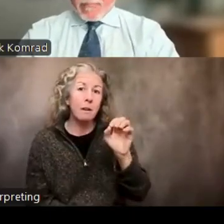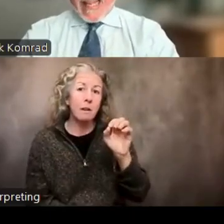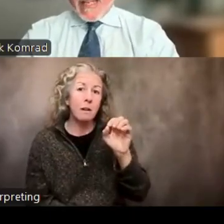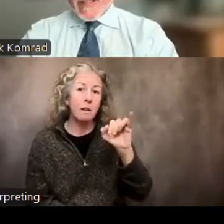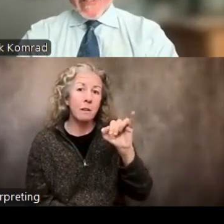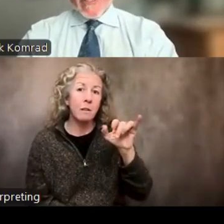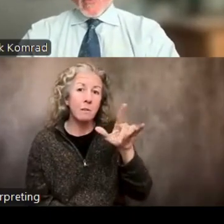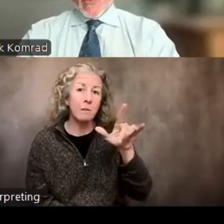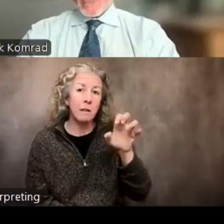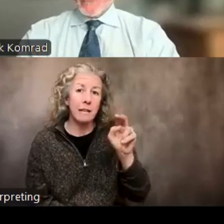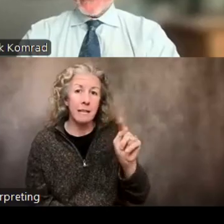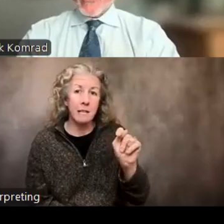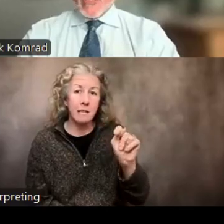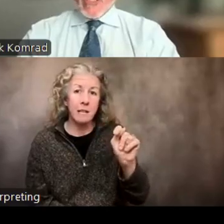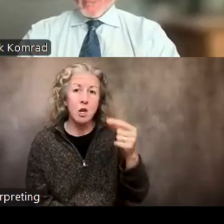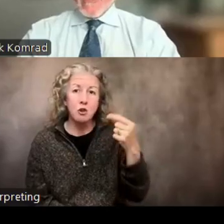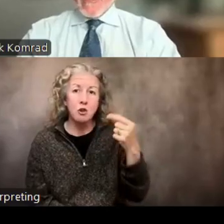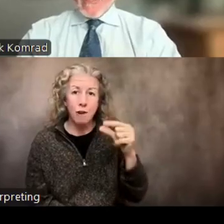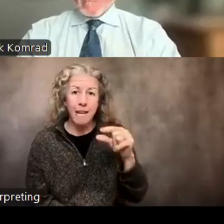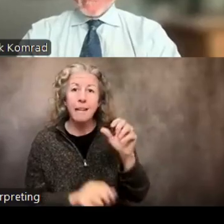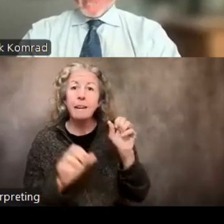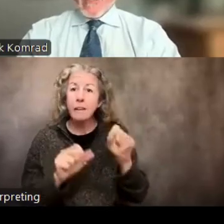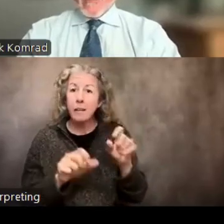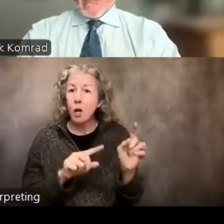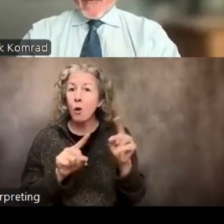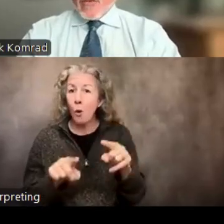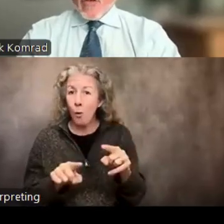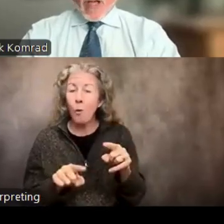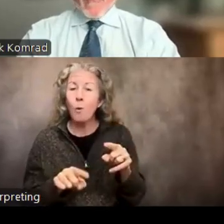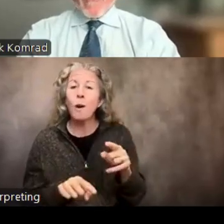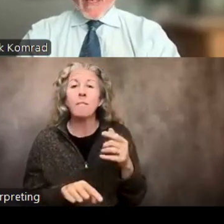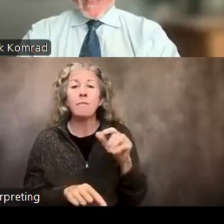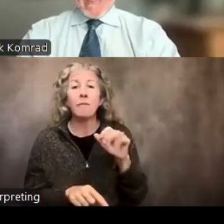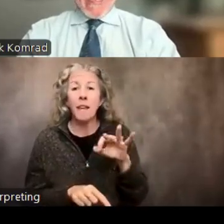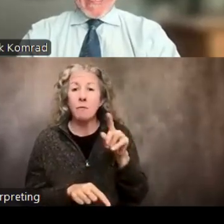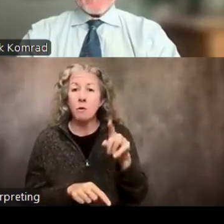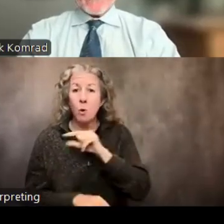place where you can go and if you qualify, have your